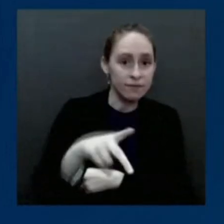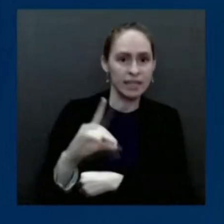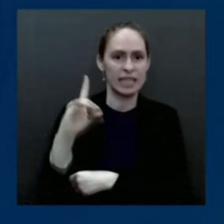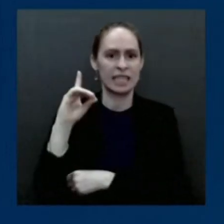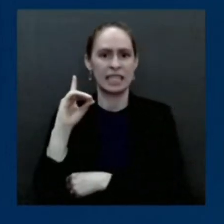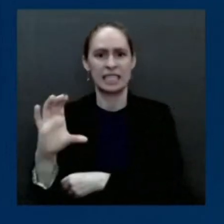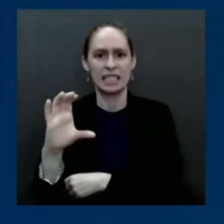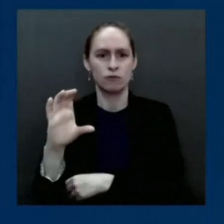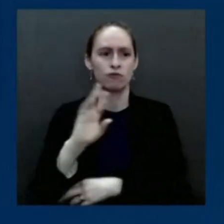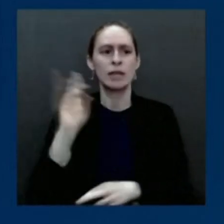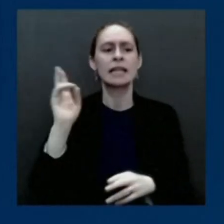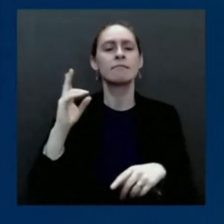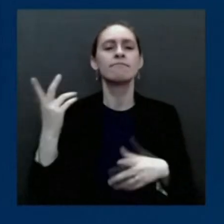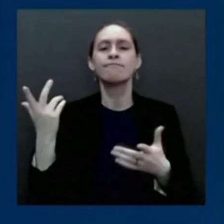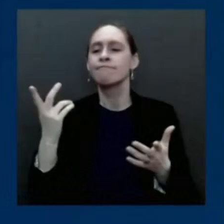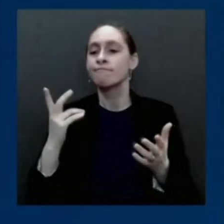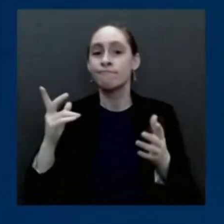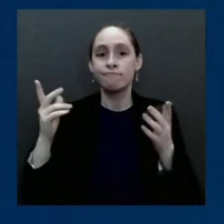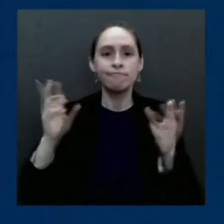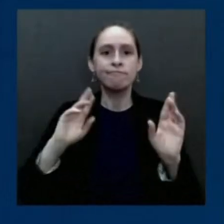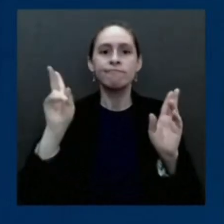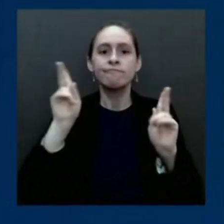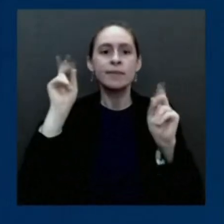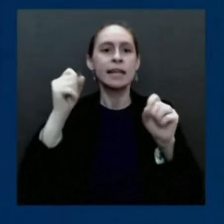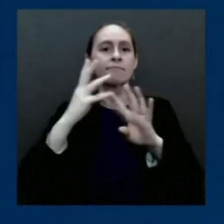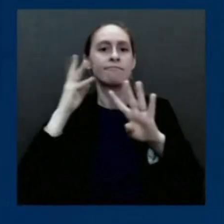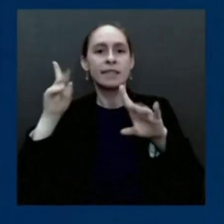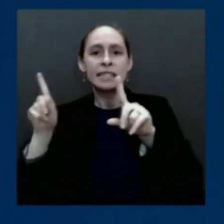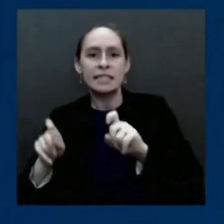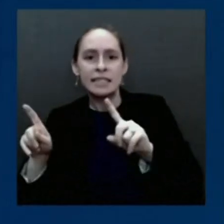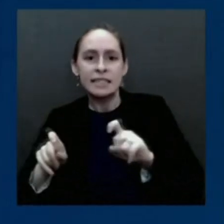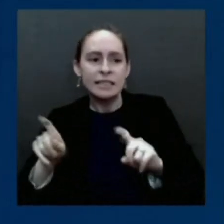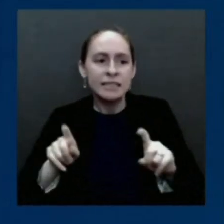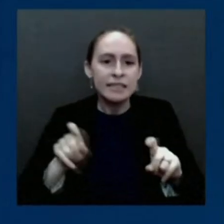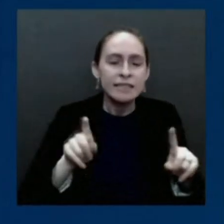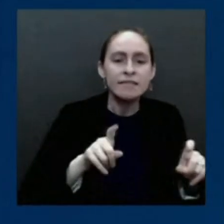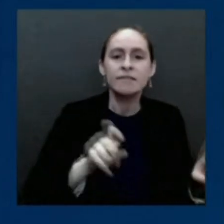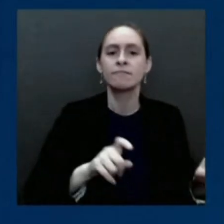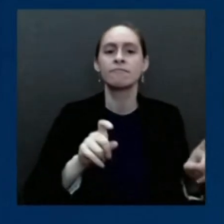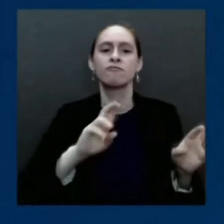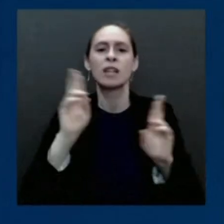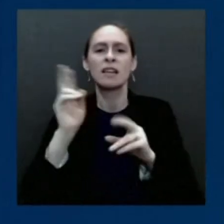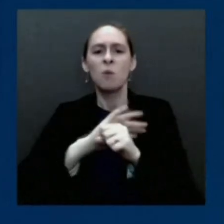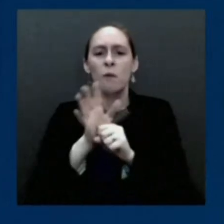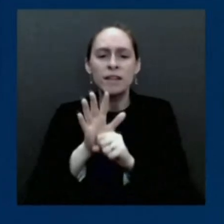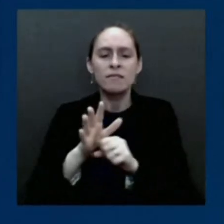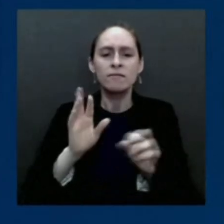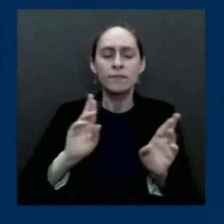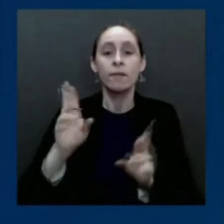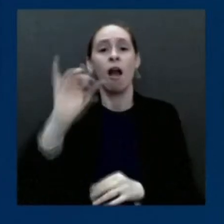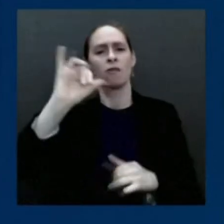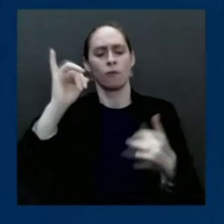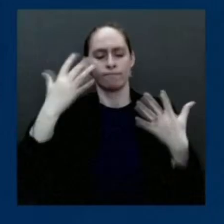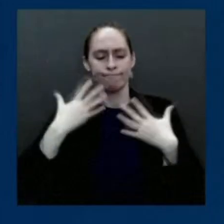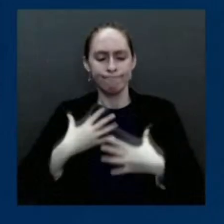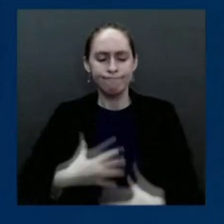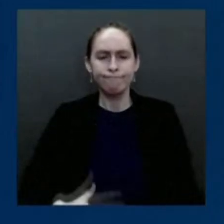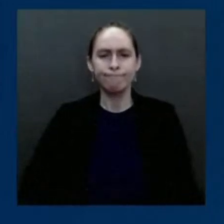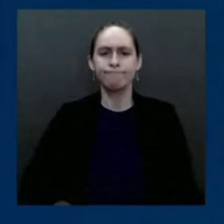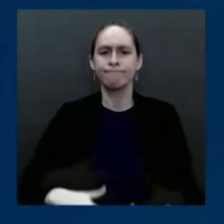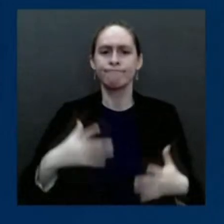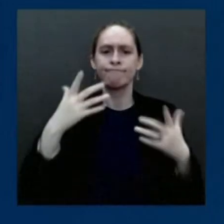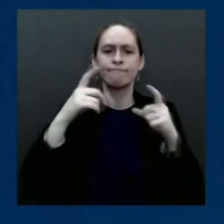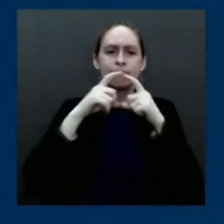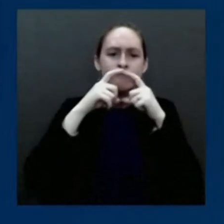AND WASHINGTON D.C. AND ON TOP